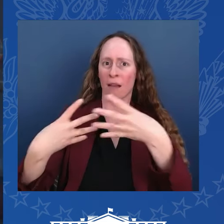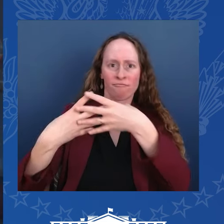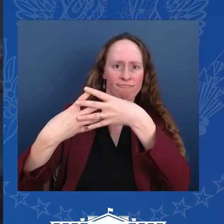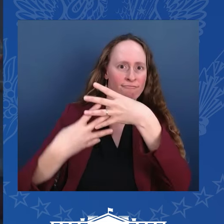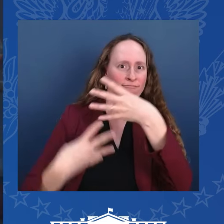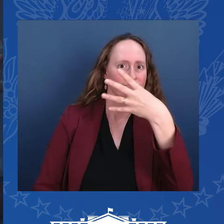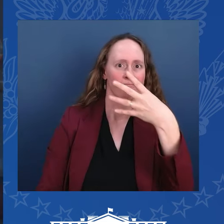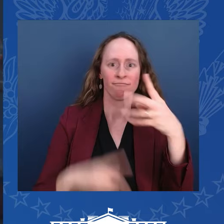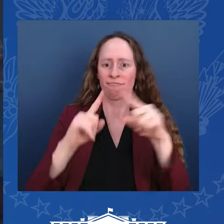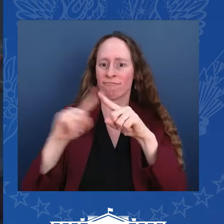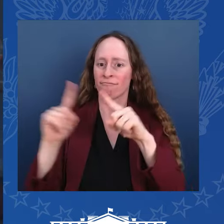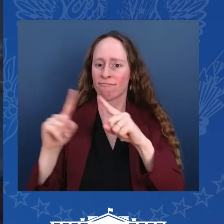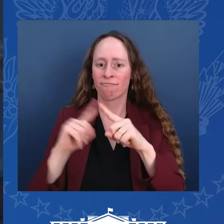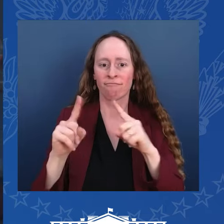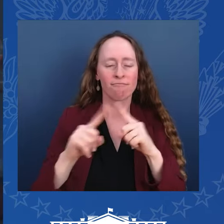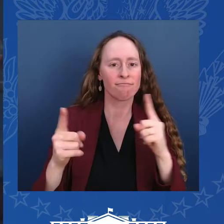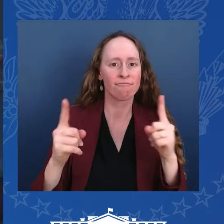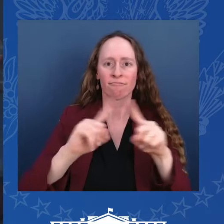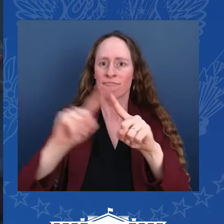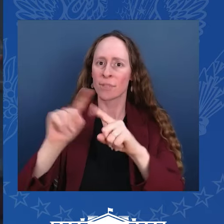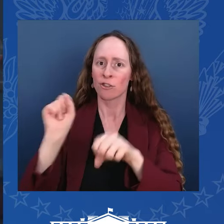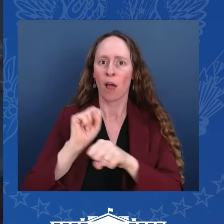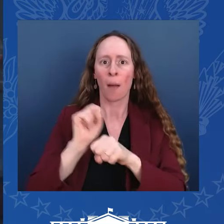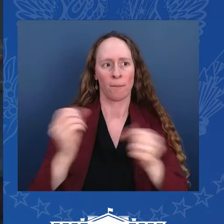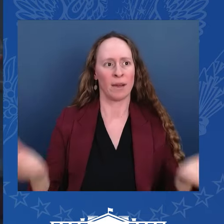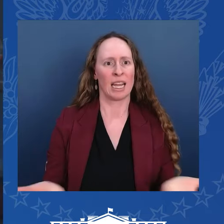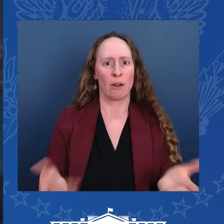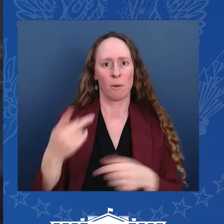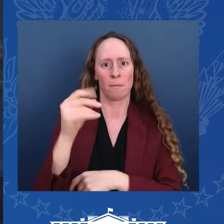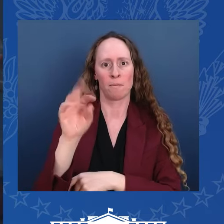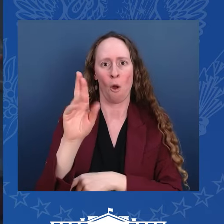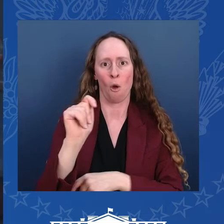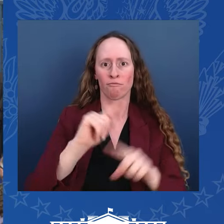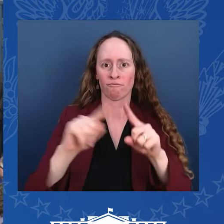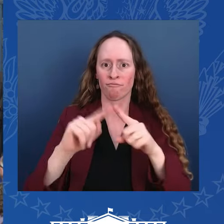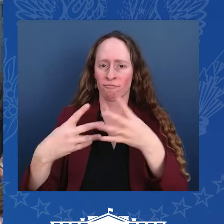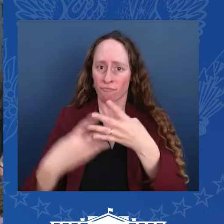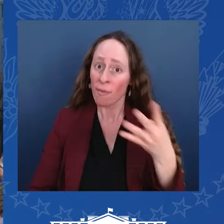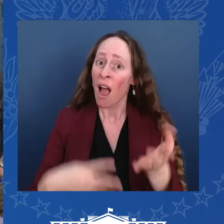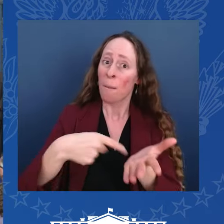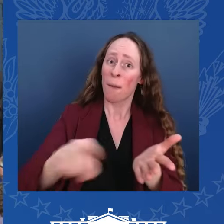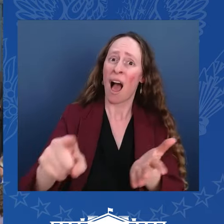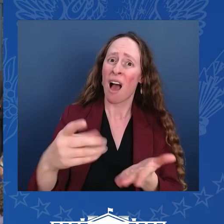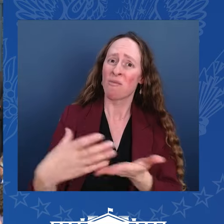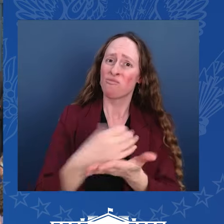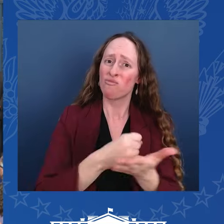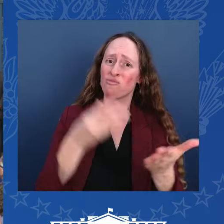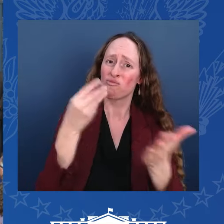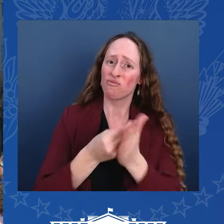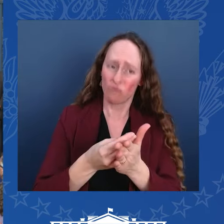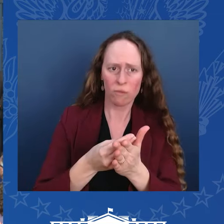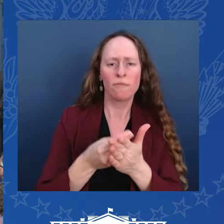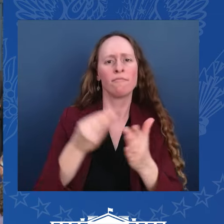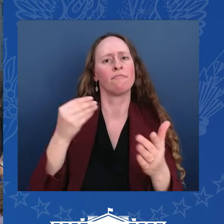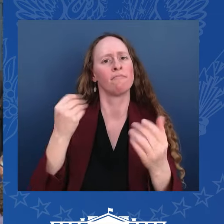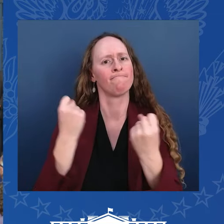and so much more good paying union jobs. You can raise a family on, not a college degree